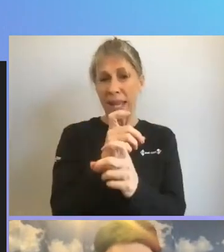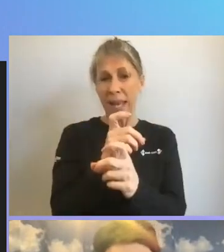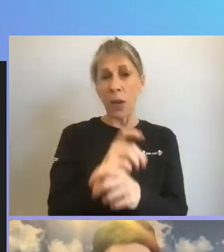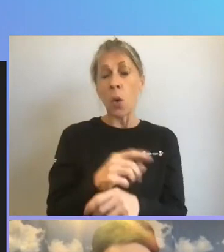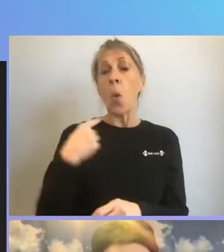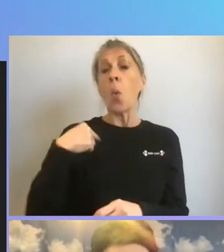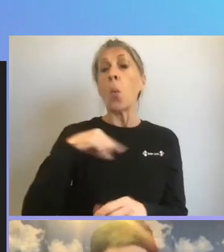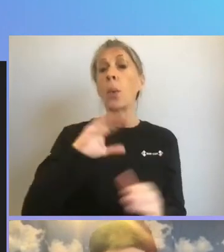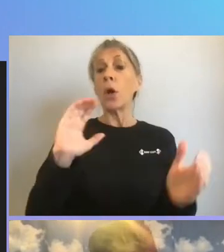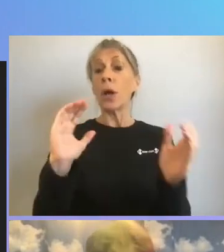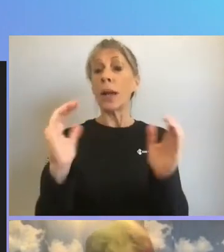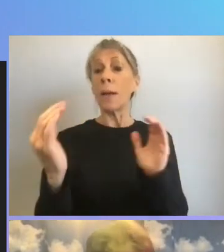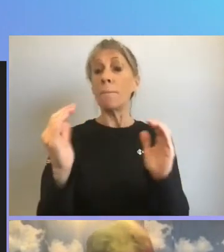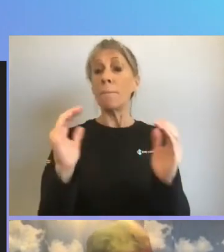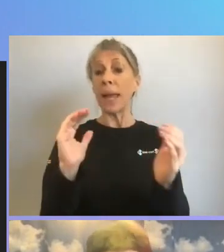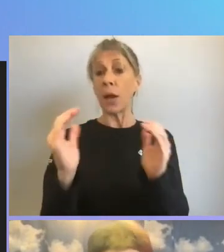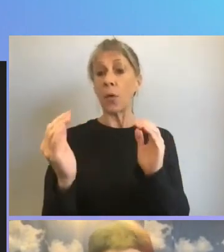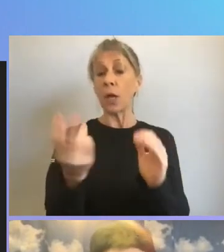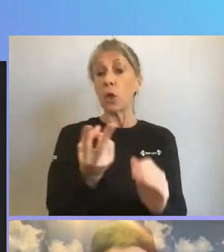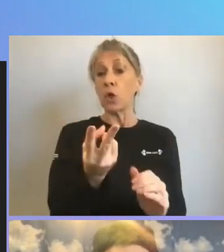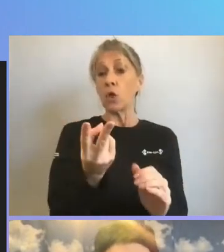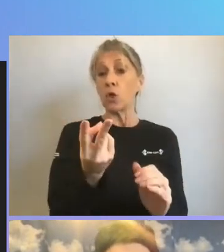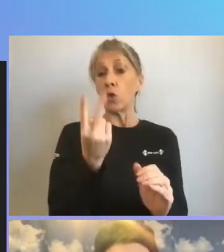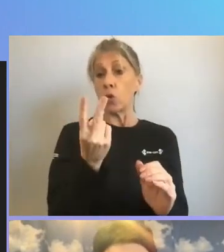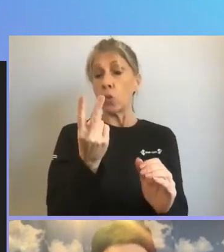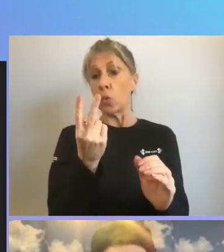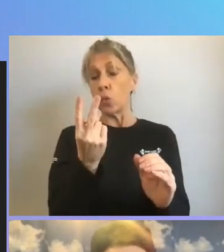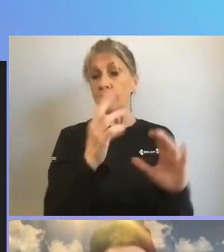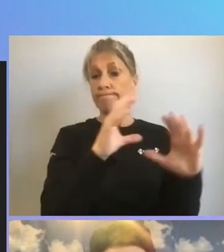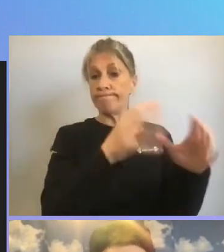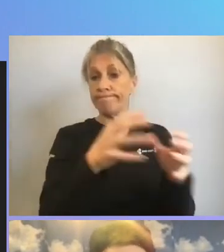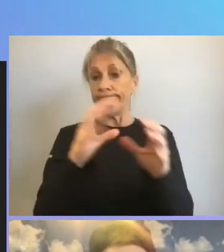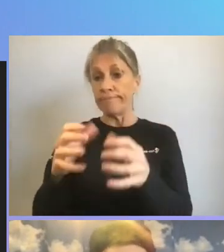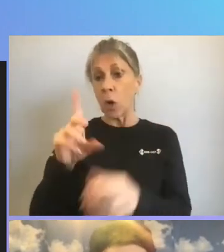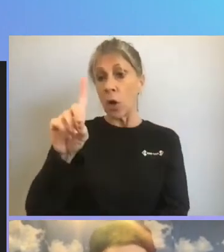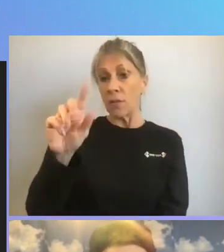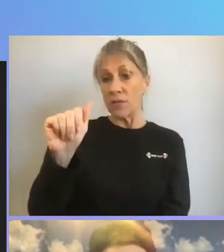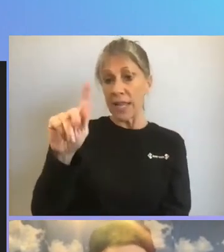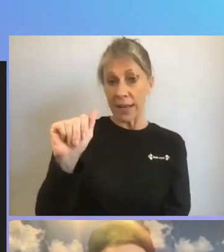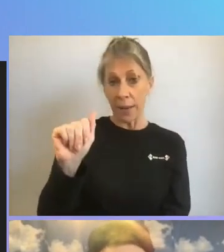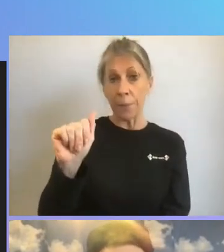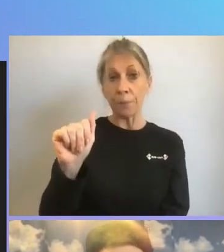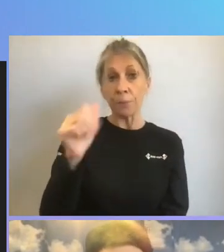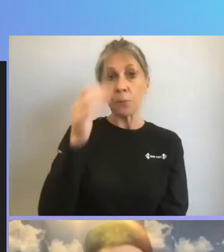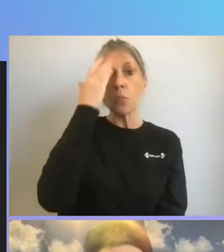comparing two two sources of data. Um, and we have a